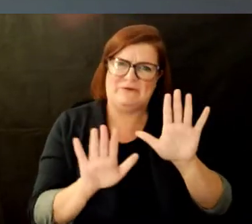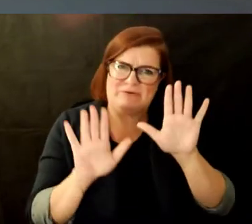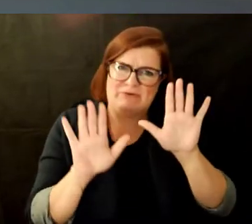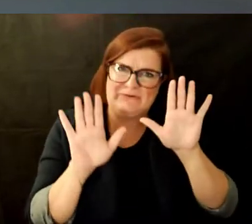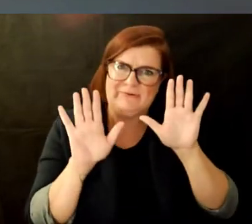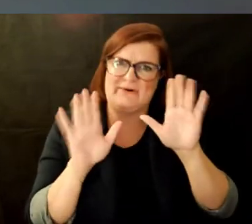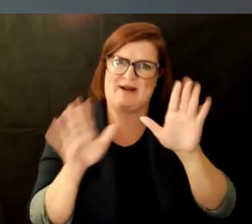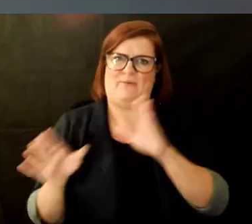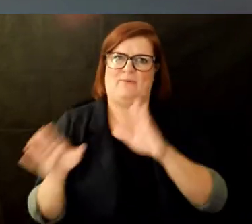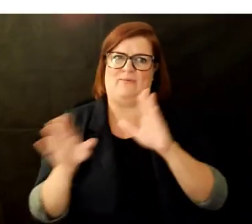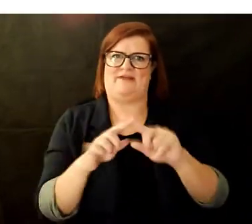to traditional care.